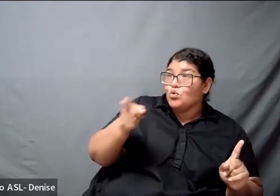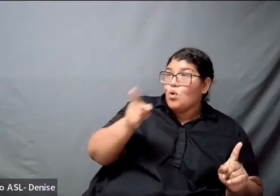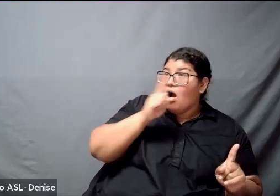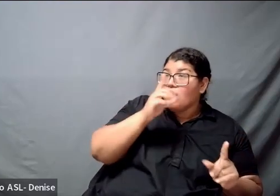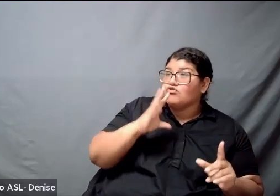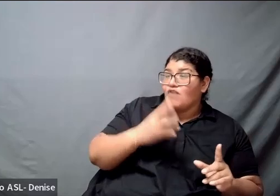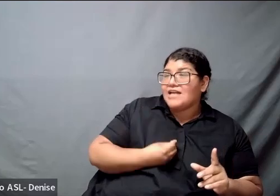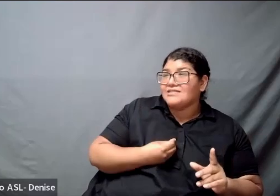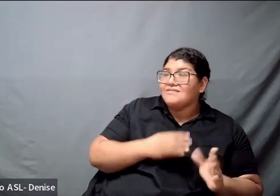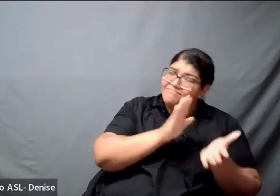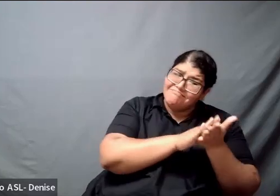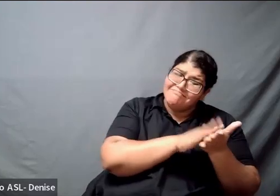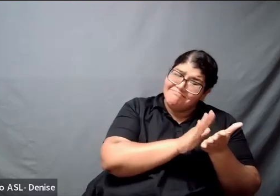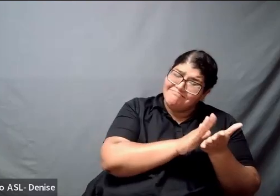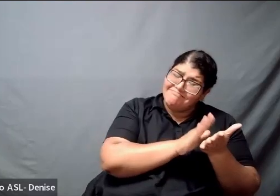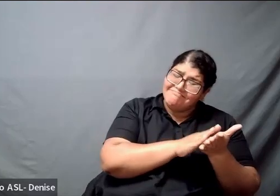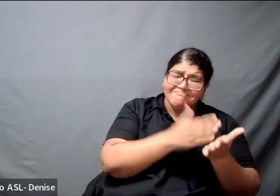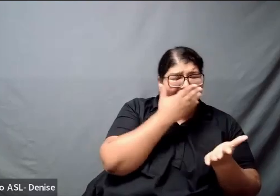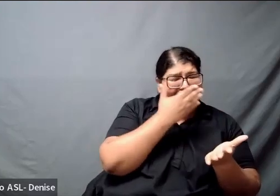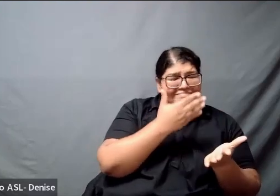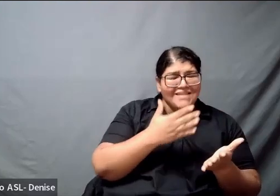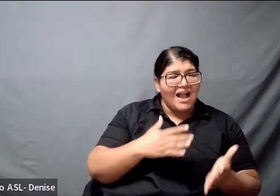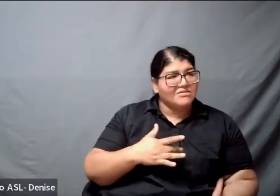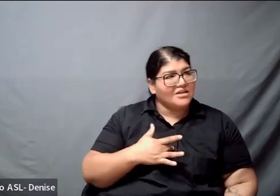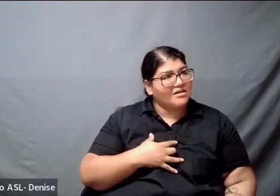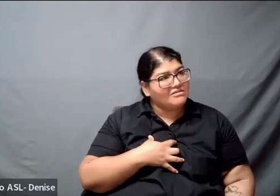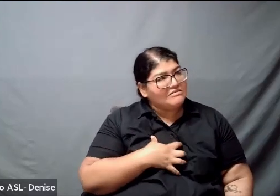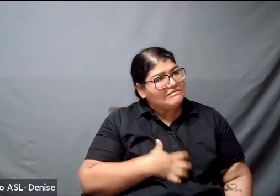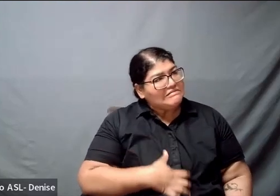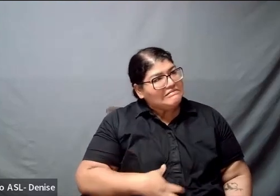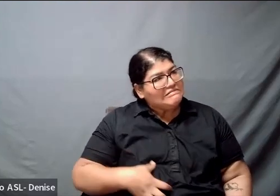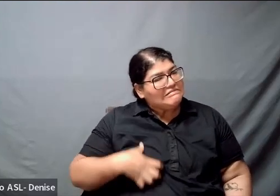I can see that. Made me sick. I think there's also with,